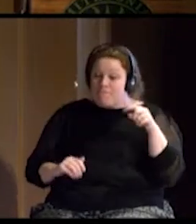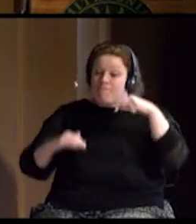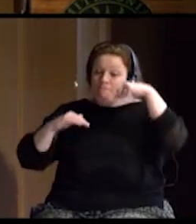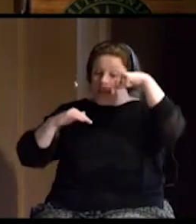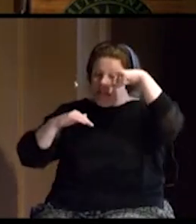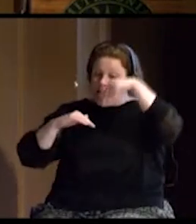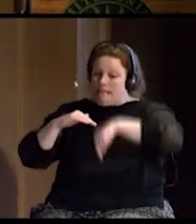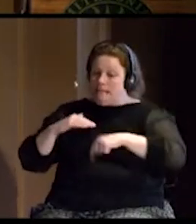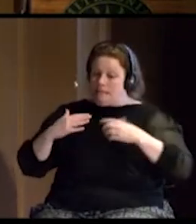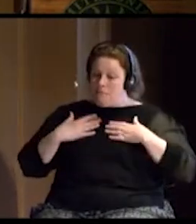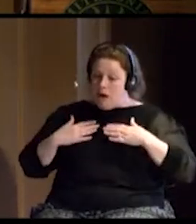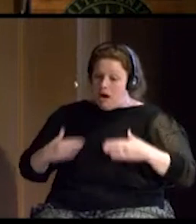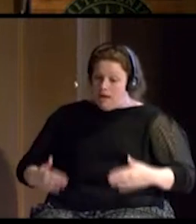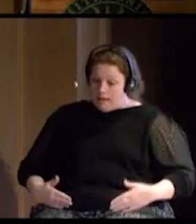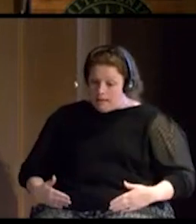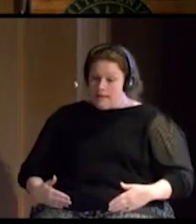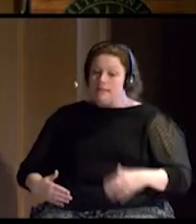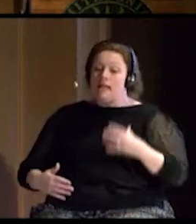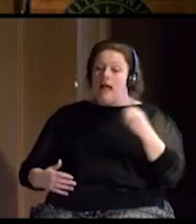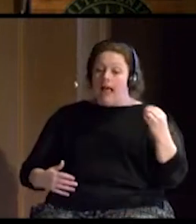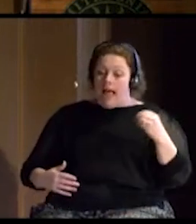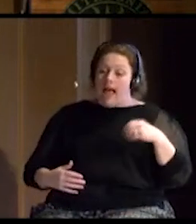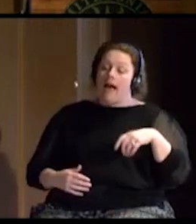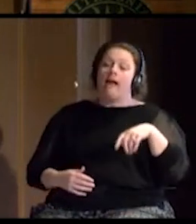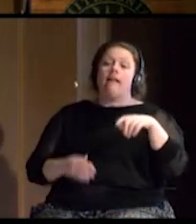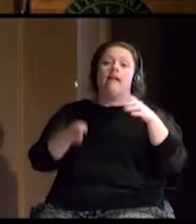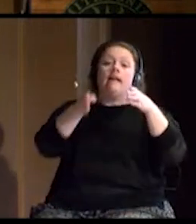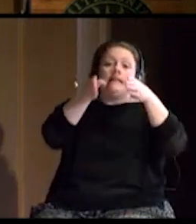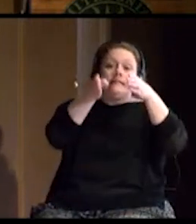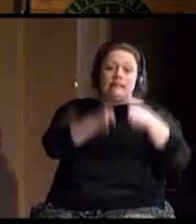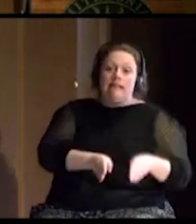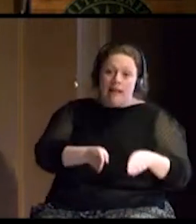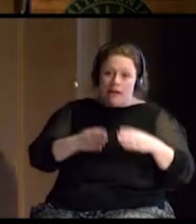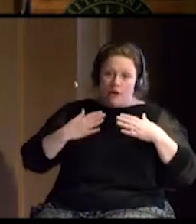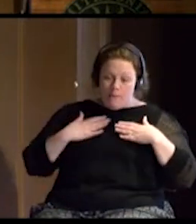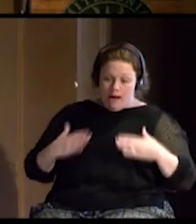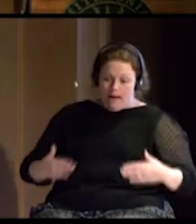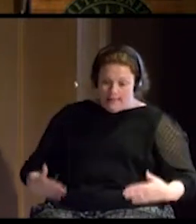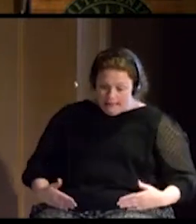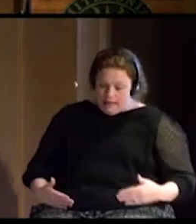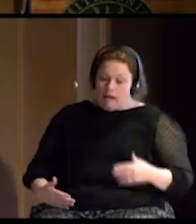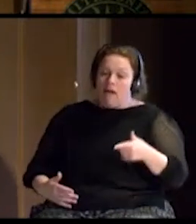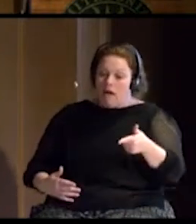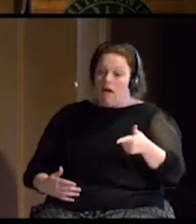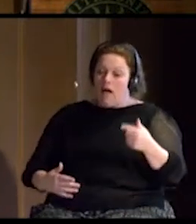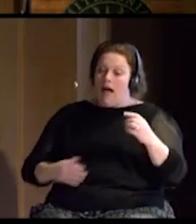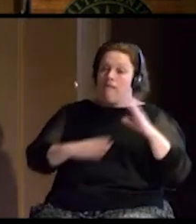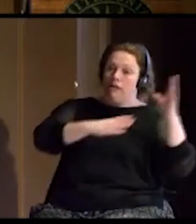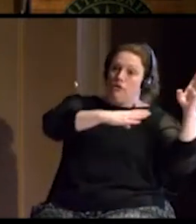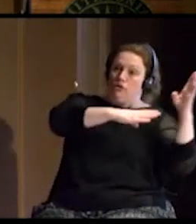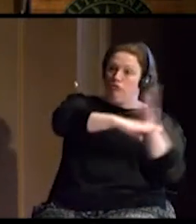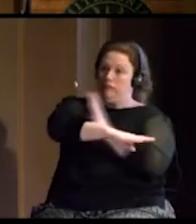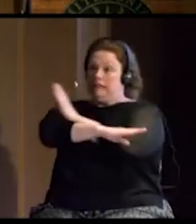and slender-bodied fish plans lie at opposite extremes along this PC1 axis.